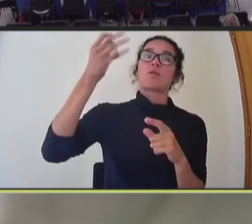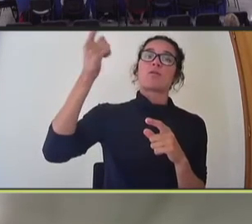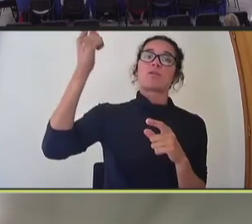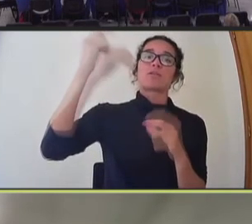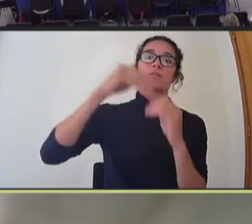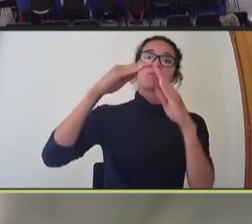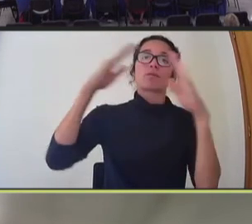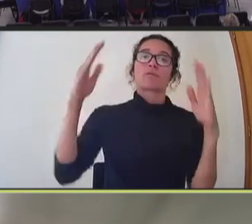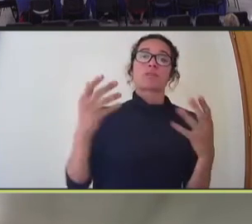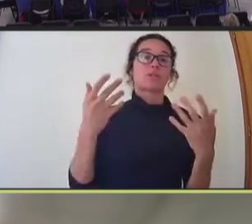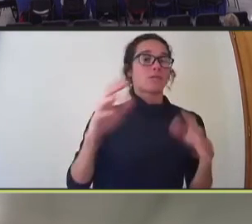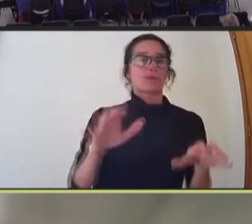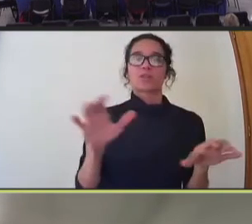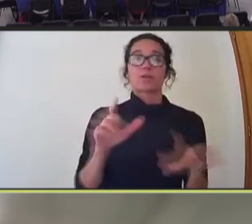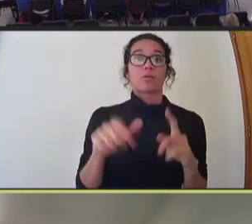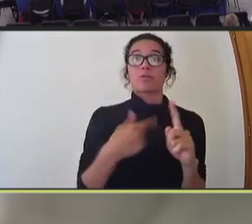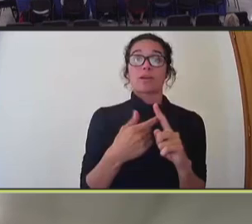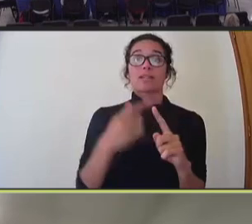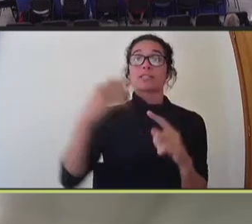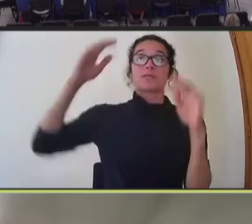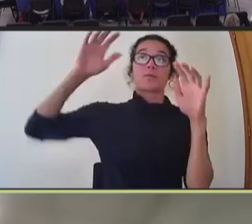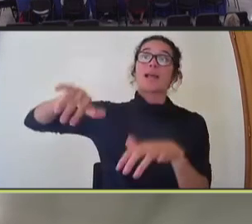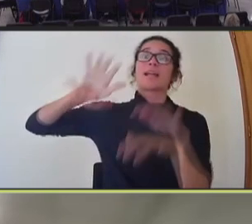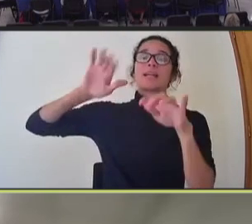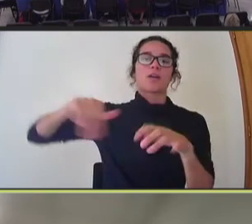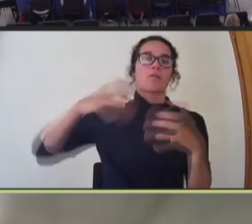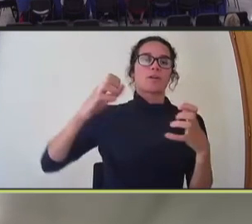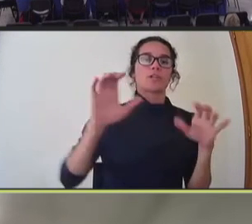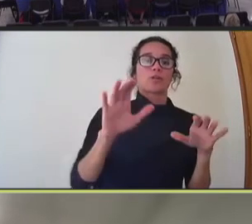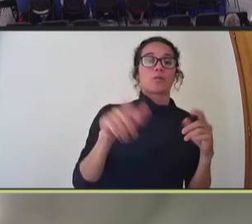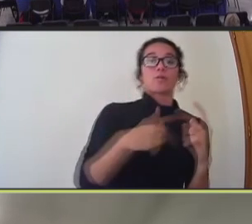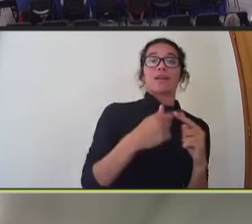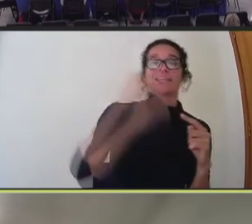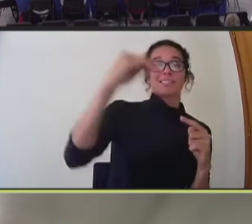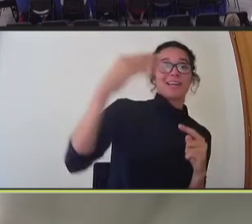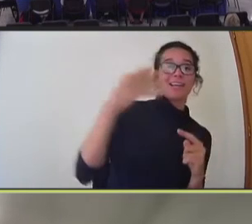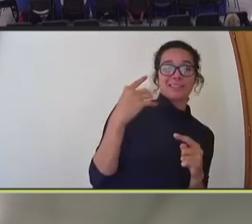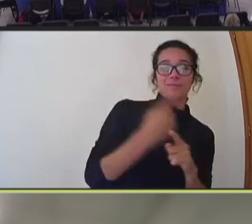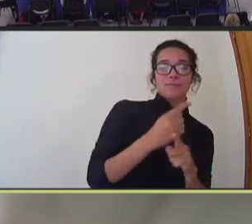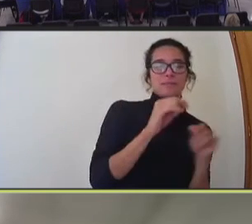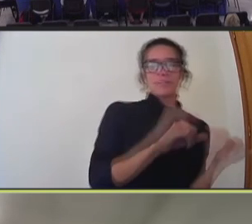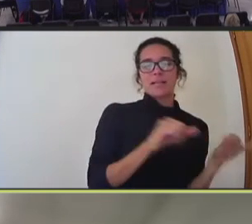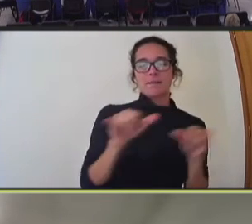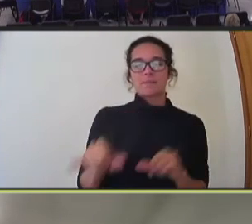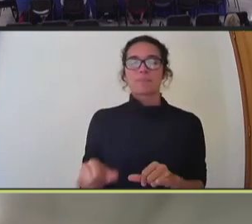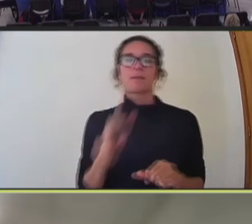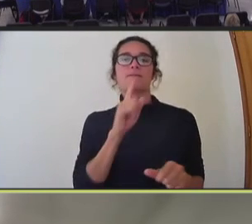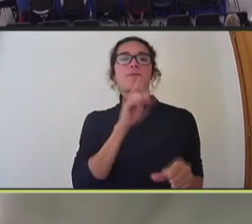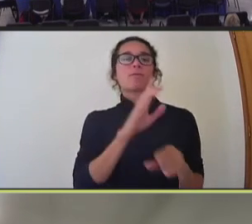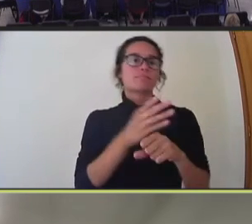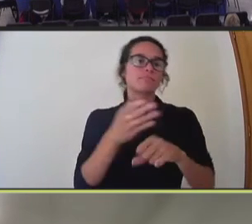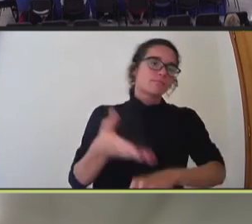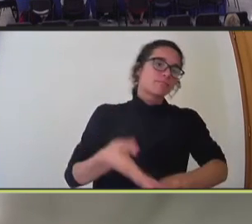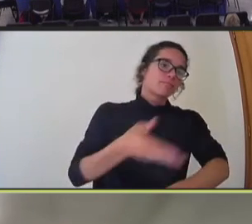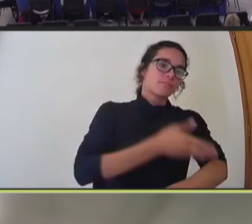so, the opportunity to make more robust our delivery systems and improve confidence in